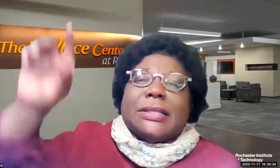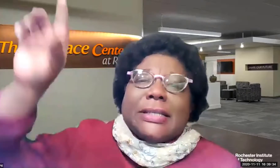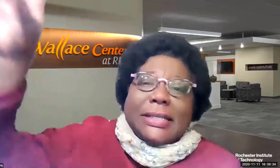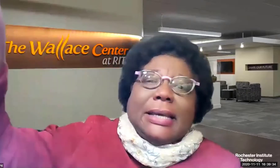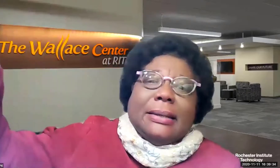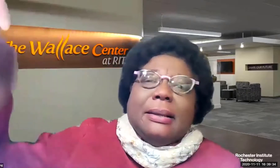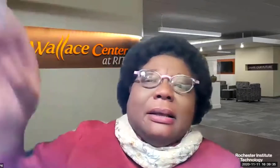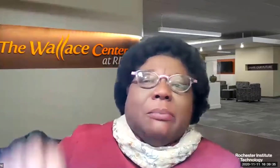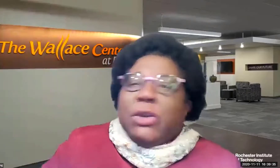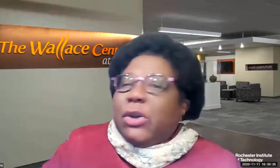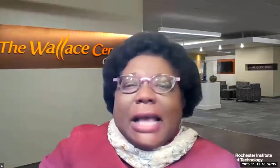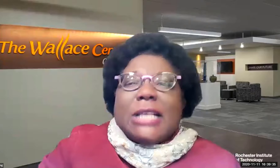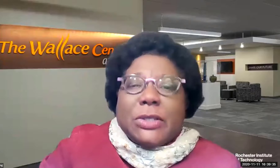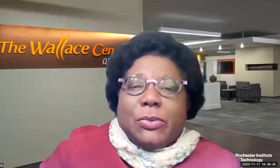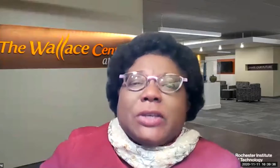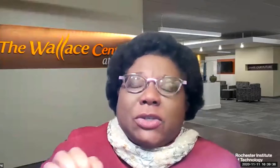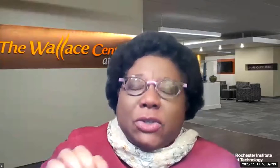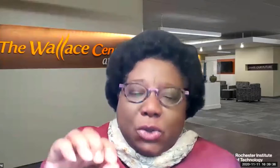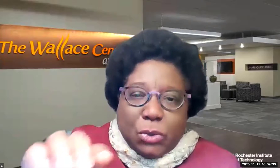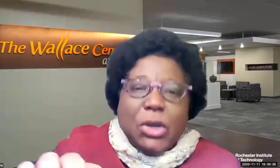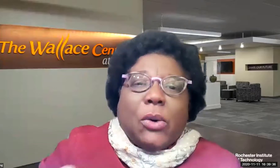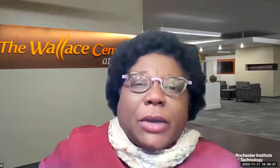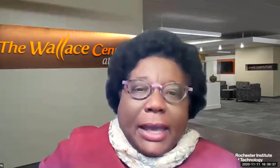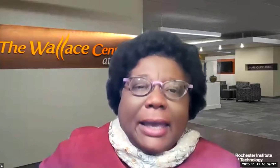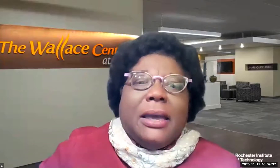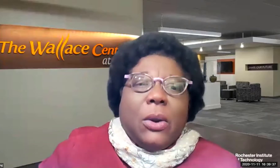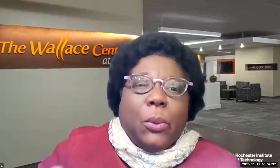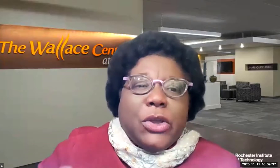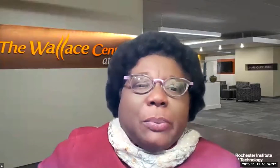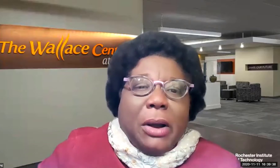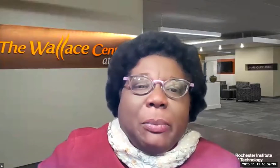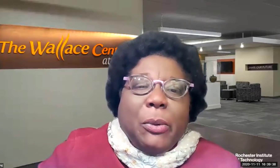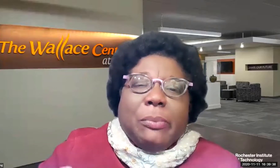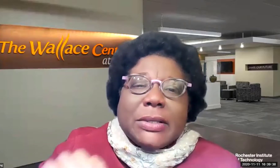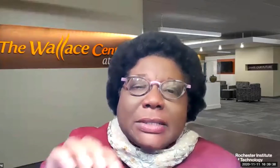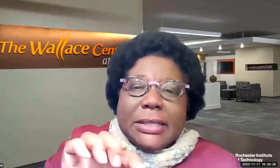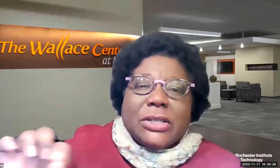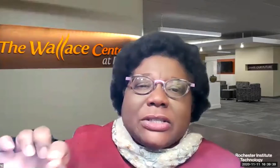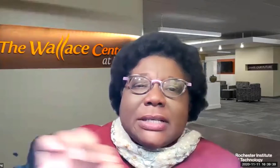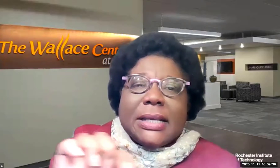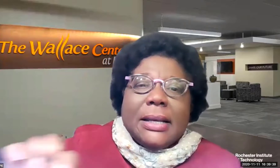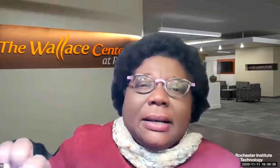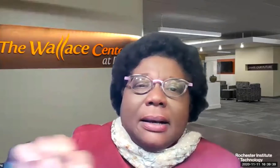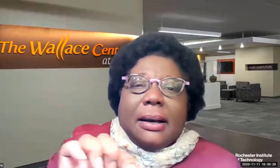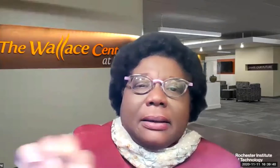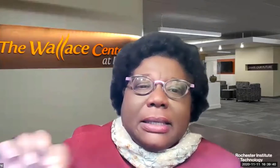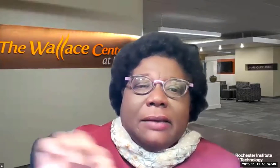permission, they're going to see it for your class. First, you should be okay with your PowerPoint presentation just give